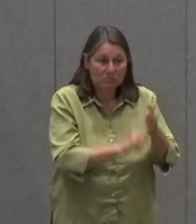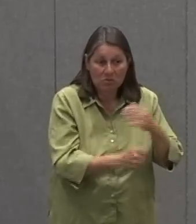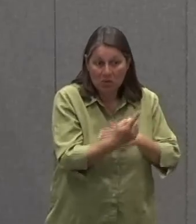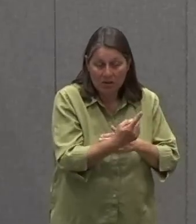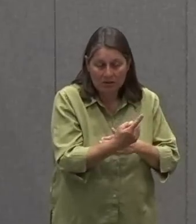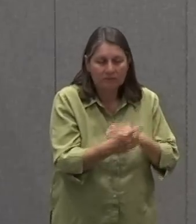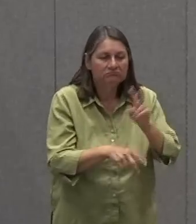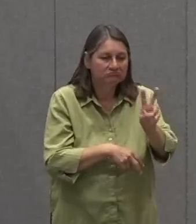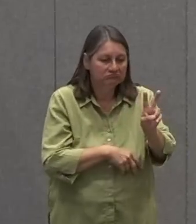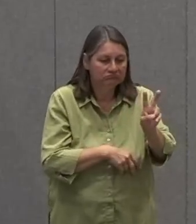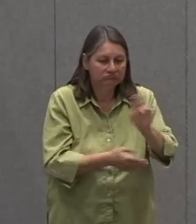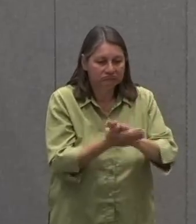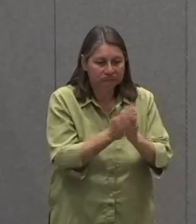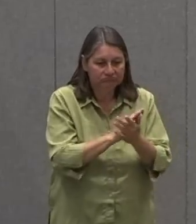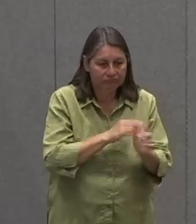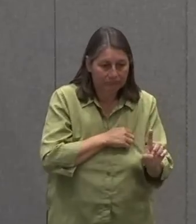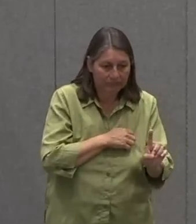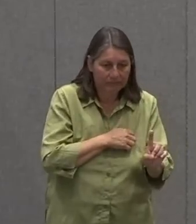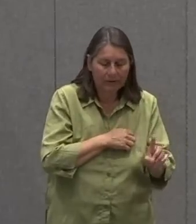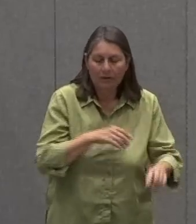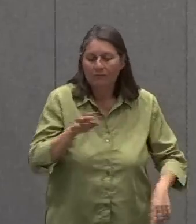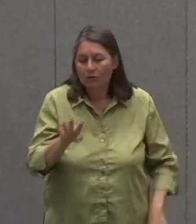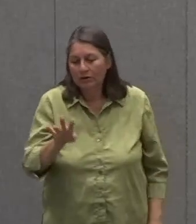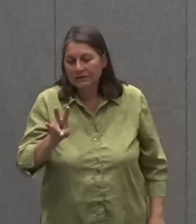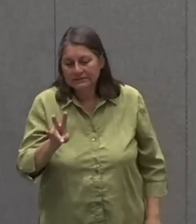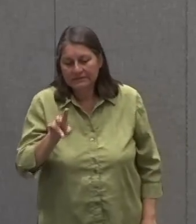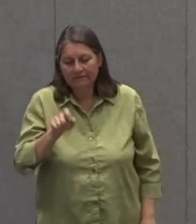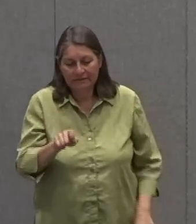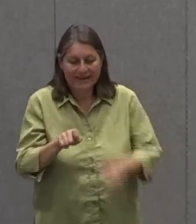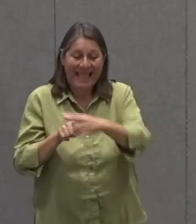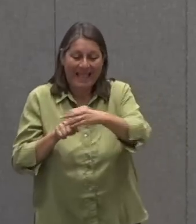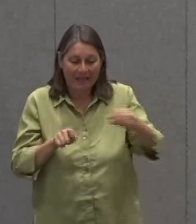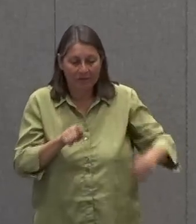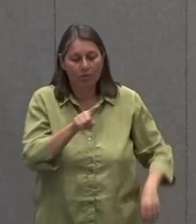47 and 115 thousandths.